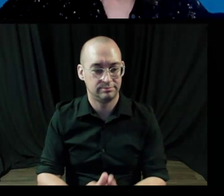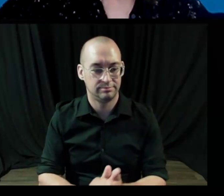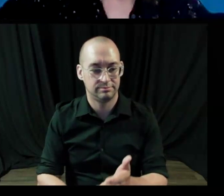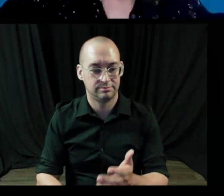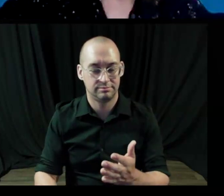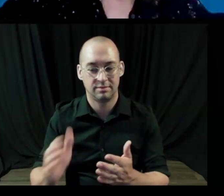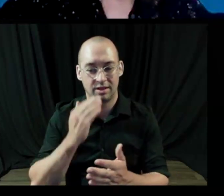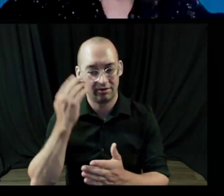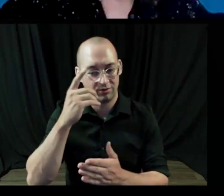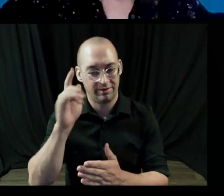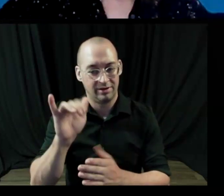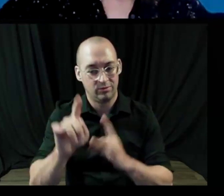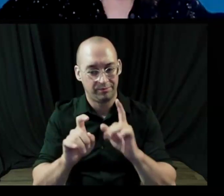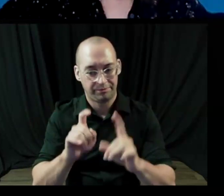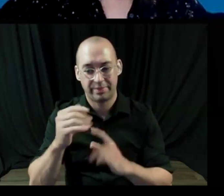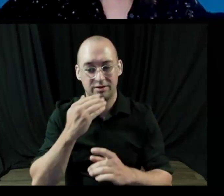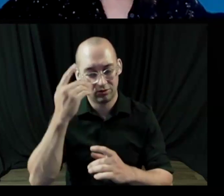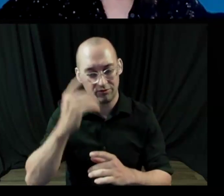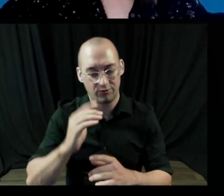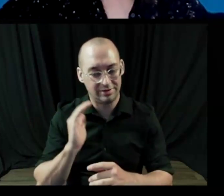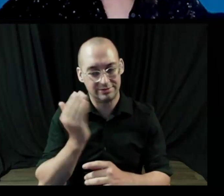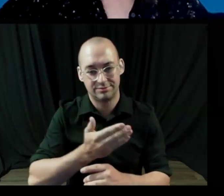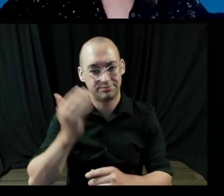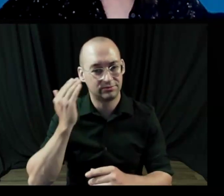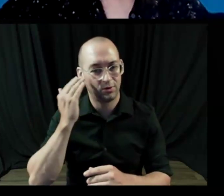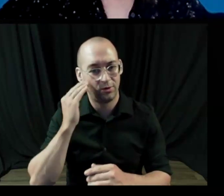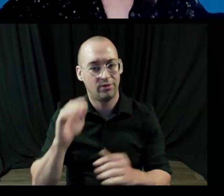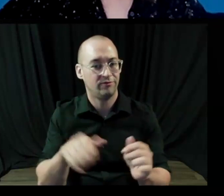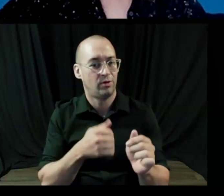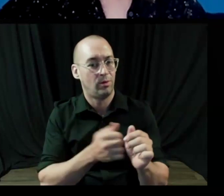It's good for us to know. The follow up question to that was, is there easy way